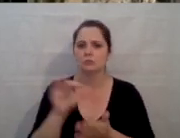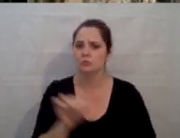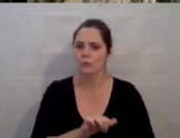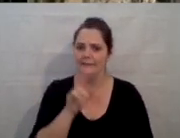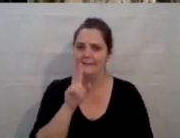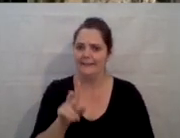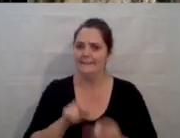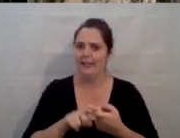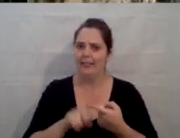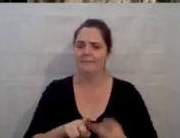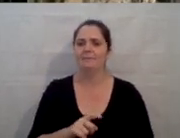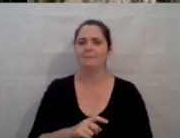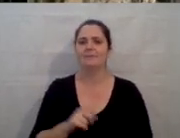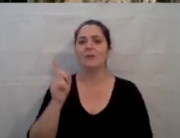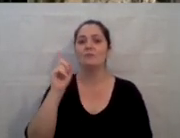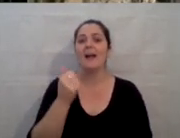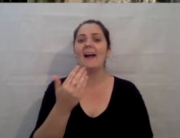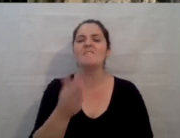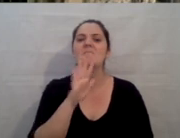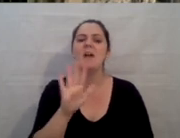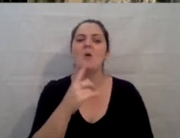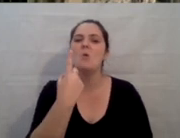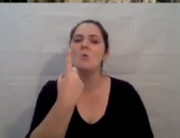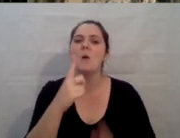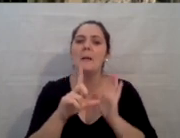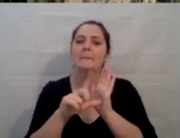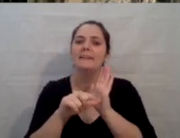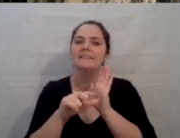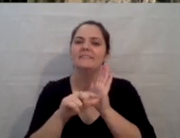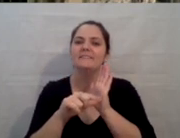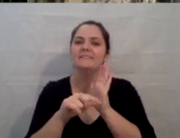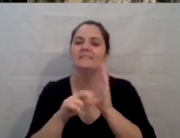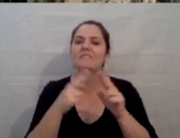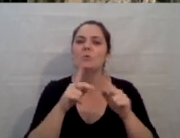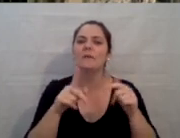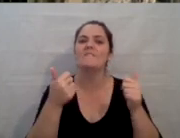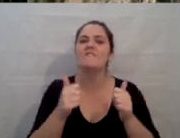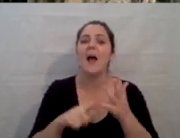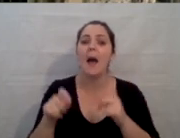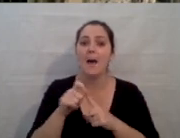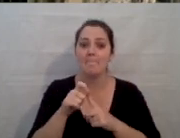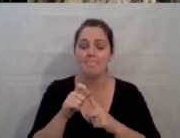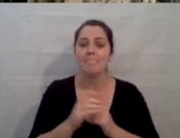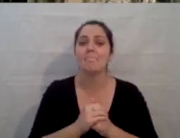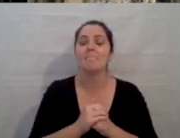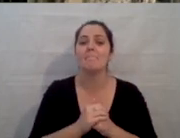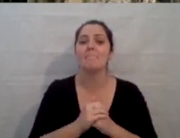Alright I’m going to give everybody another minute to finish up on your massing exercise right now, I hope that's going well.